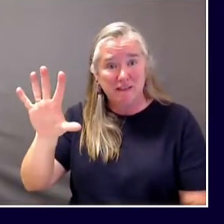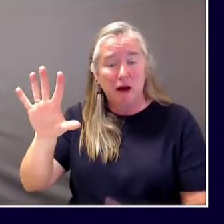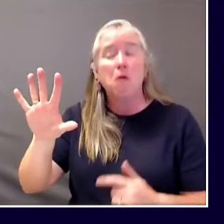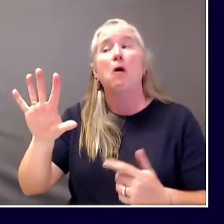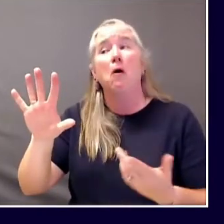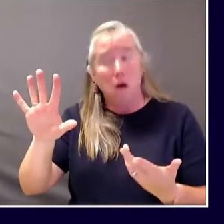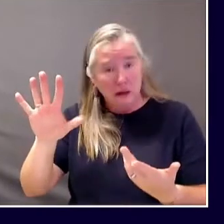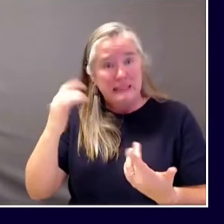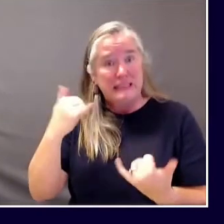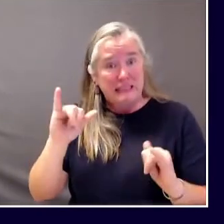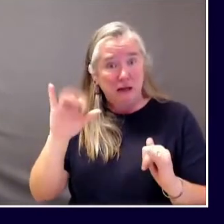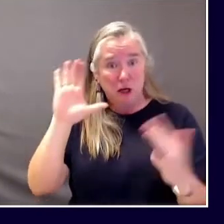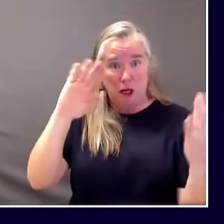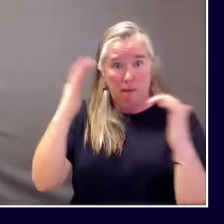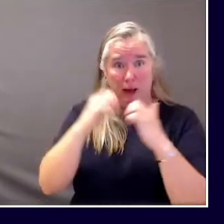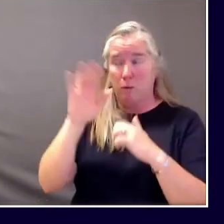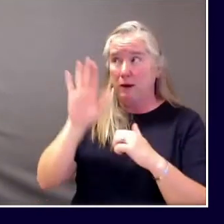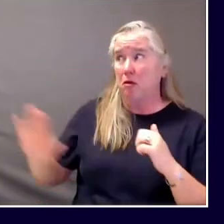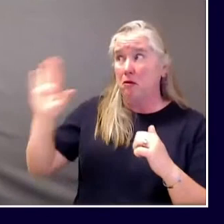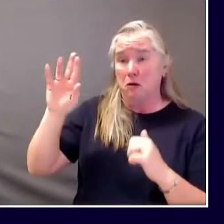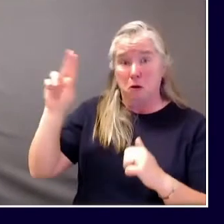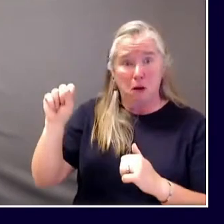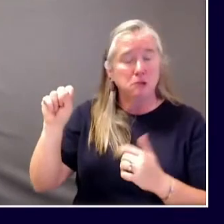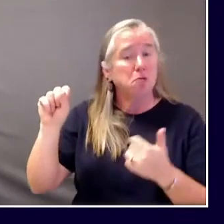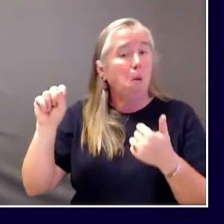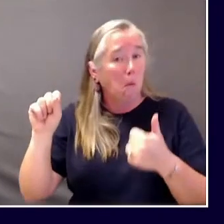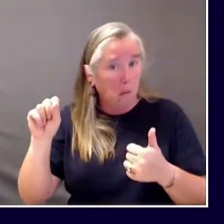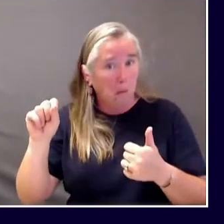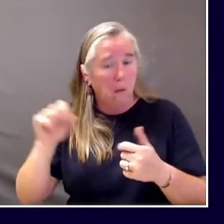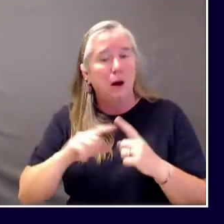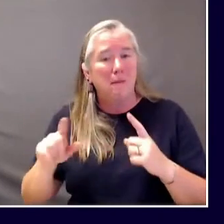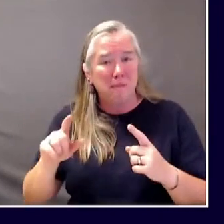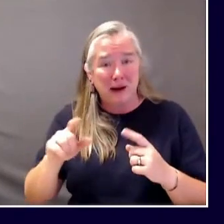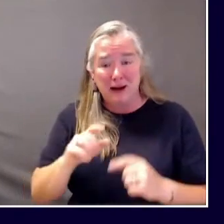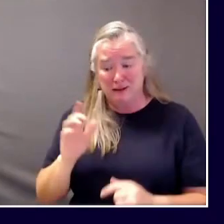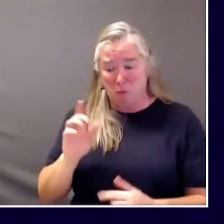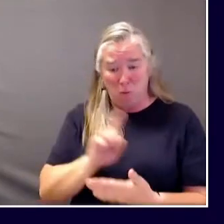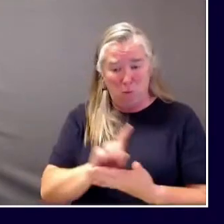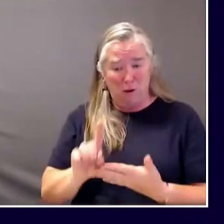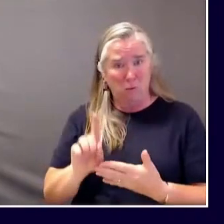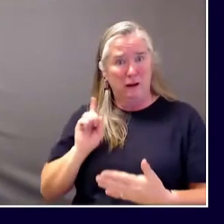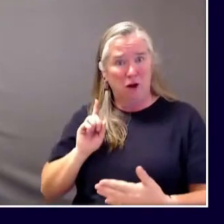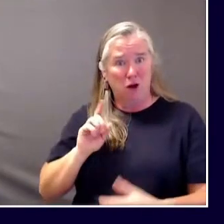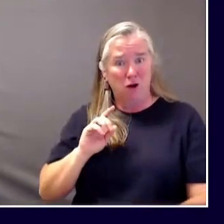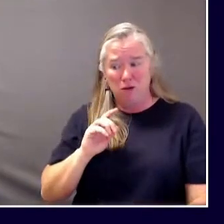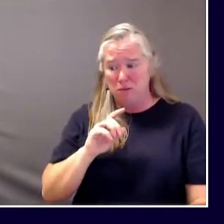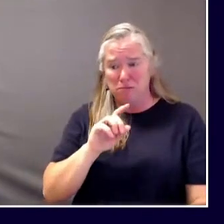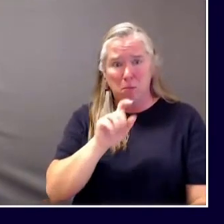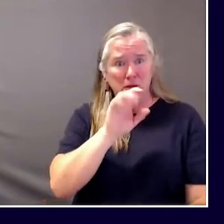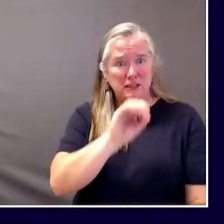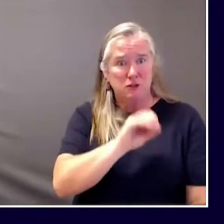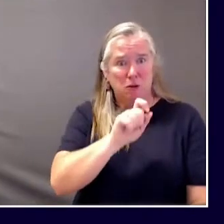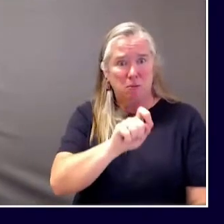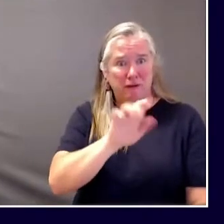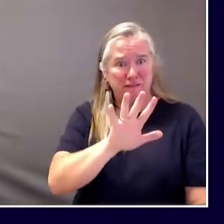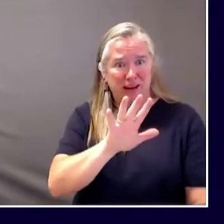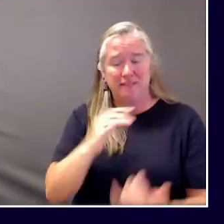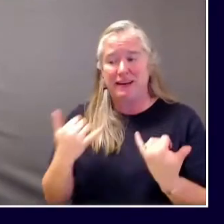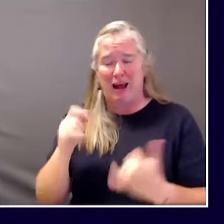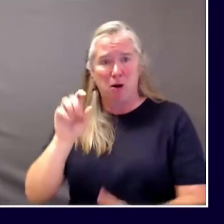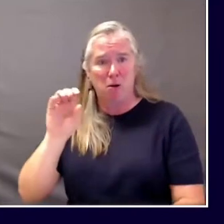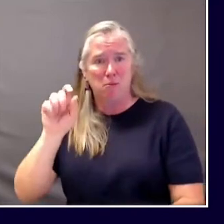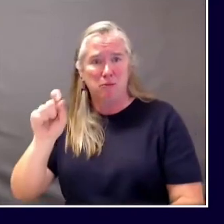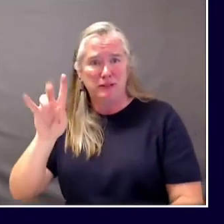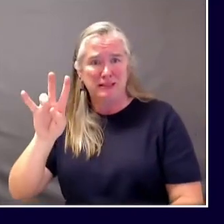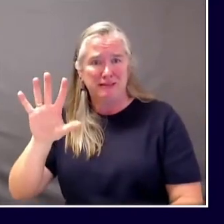lowest in the nation but up from